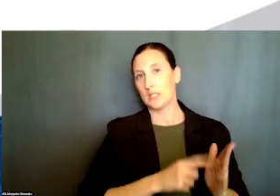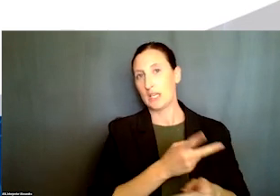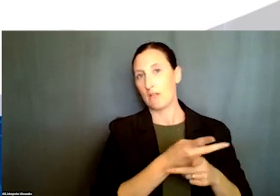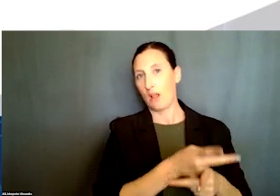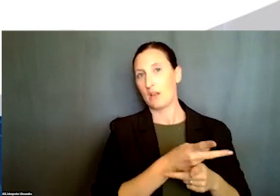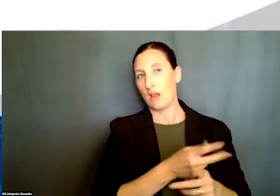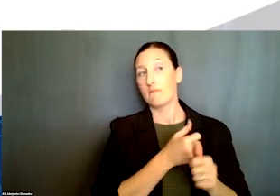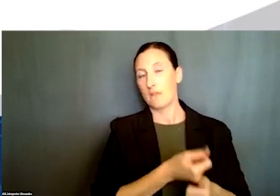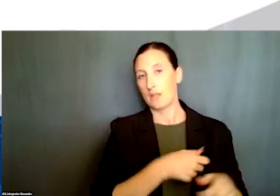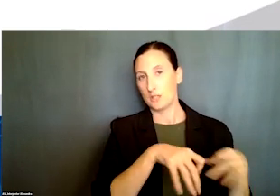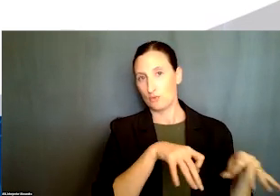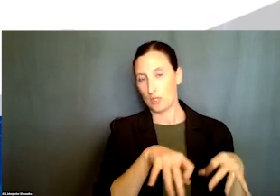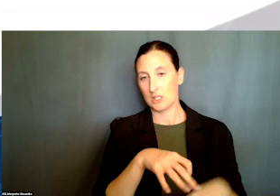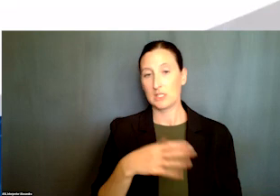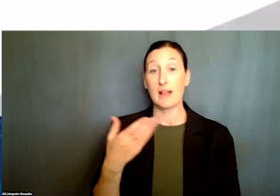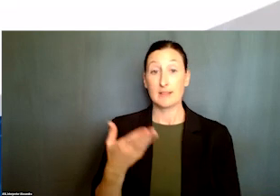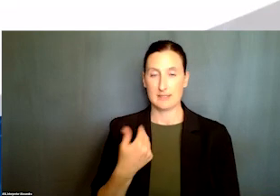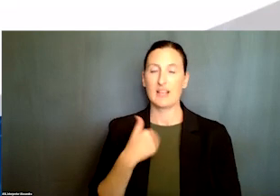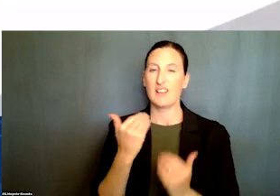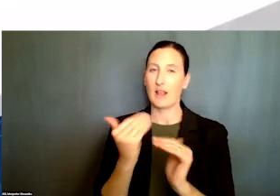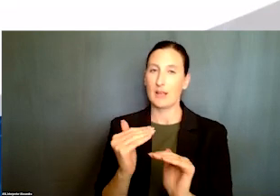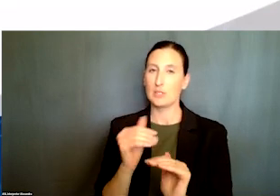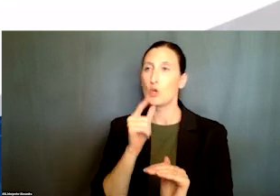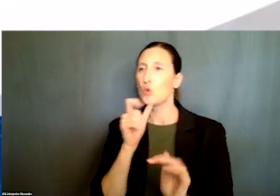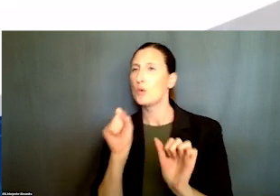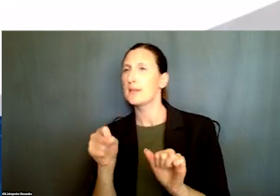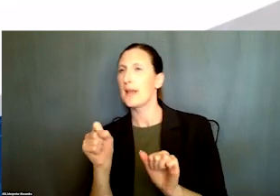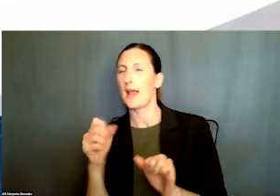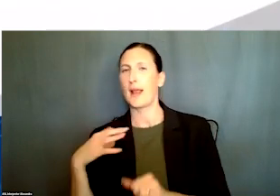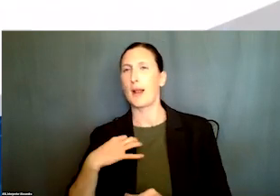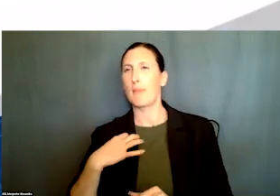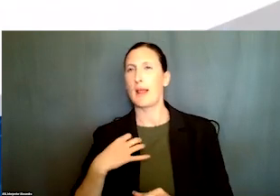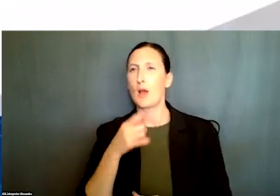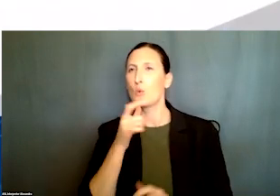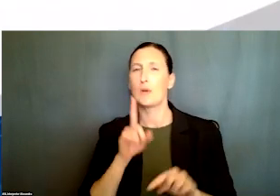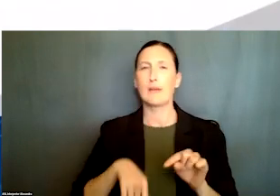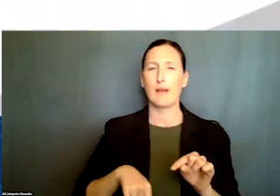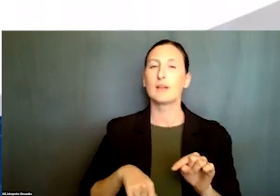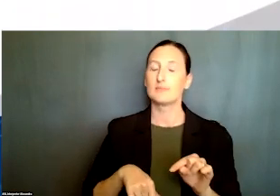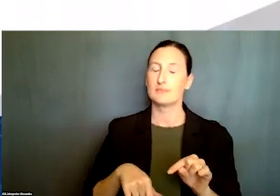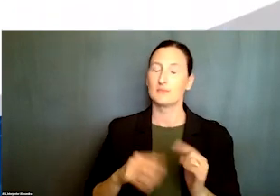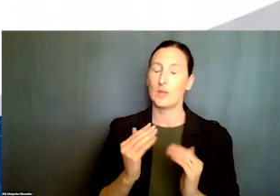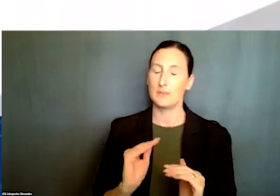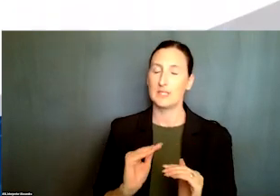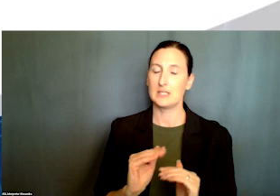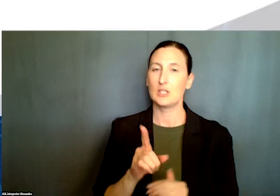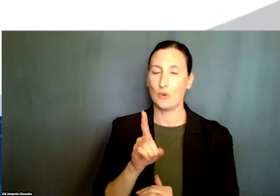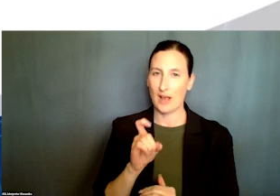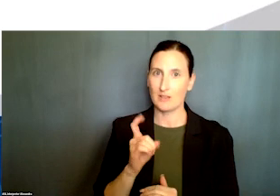There's also, this is one where there's limits on who can apply. You need to be a tenure track or equivalent faculty member.